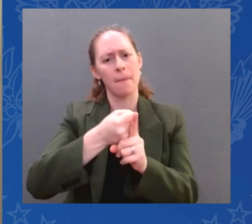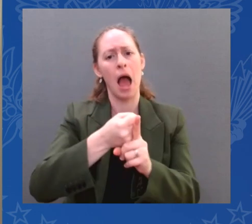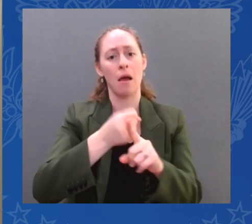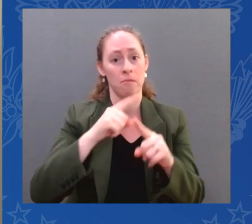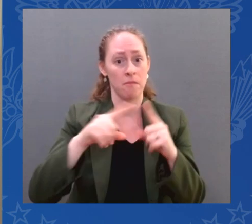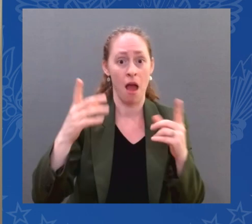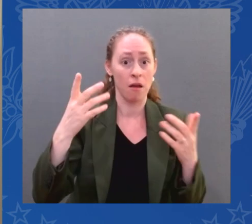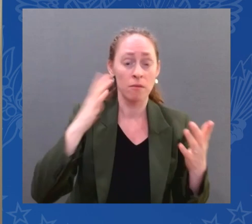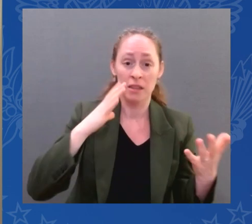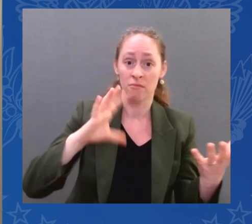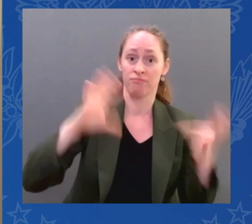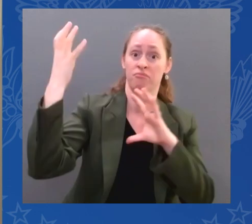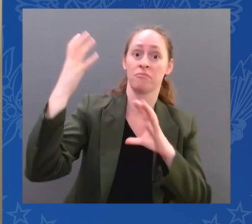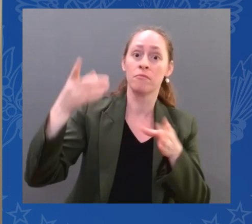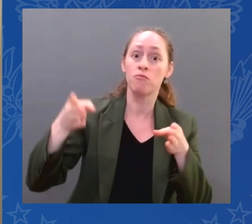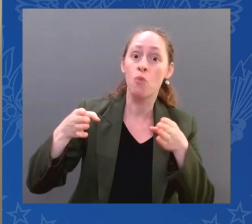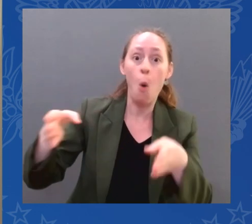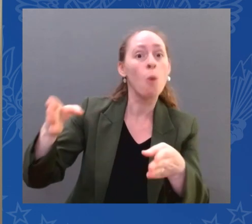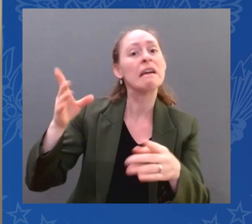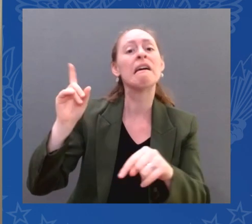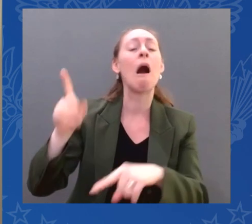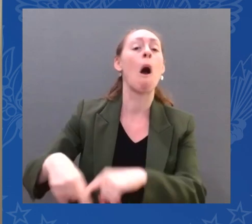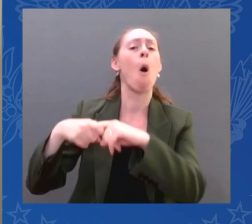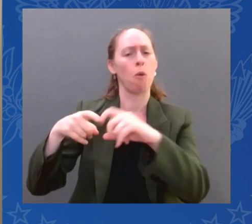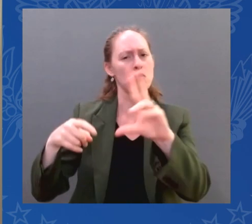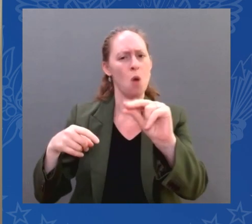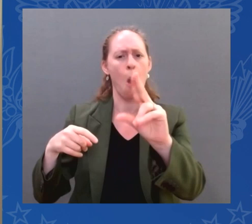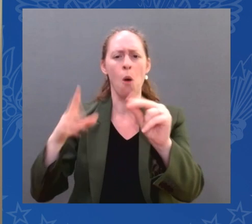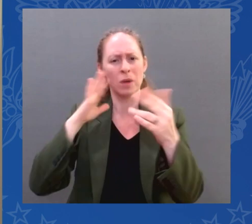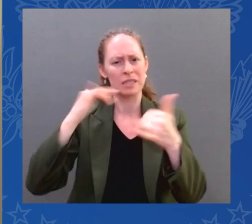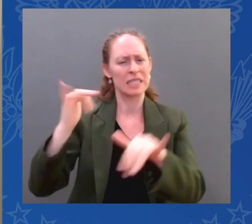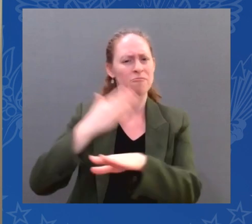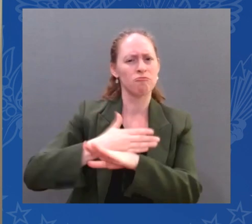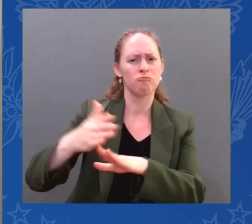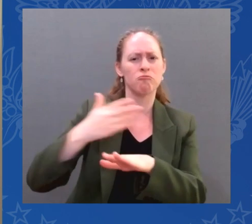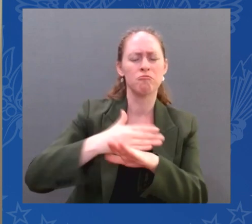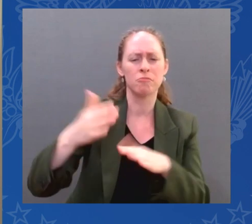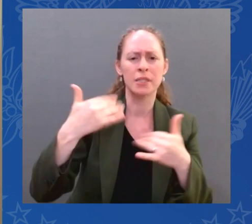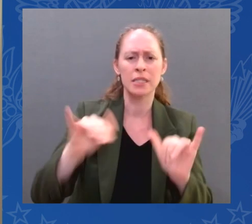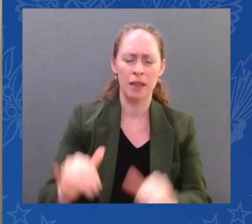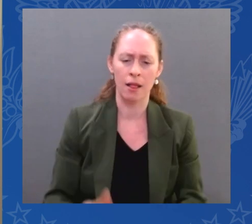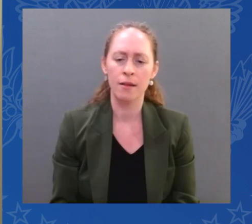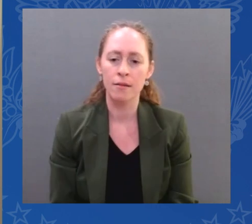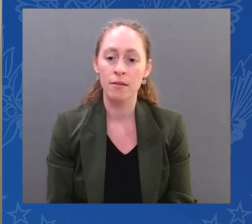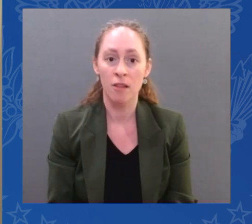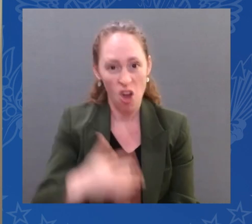The Press: Sounds like you may have made a decision? The President: Well, let me put this way: I'm in the process. I'll have a decision before the week is out.